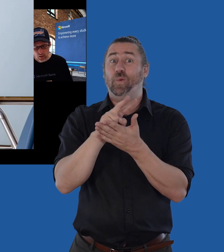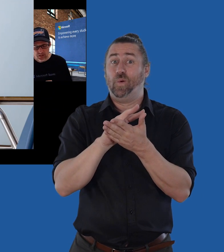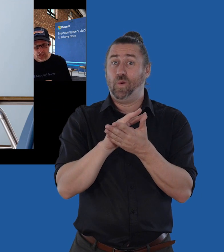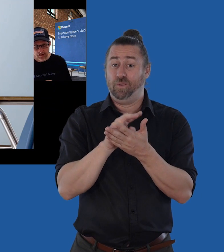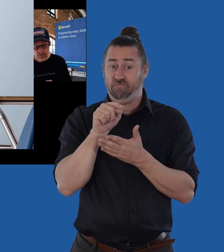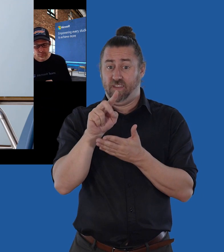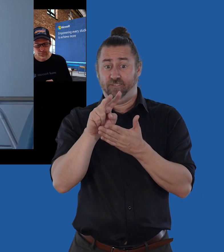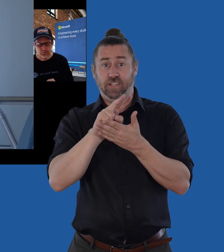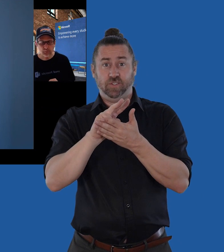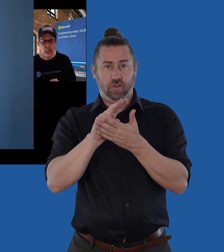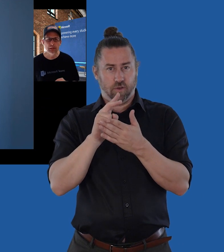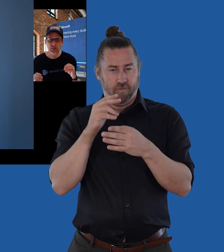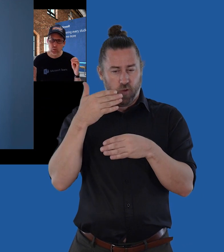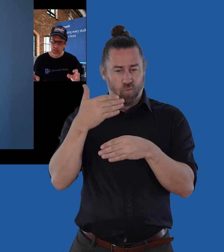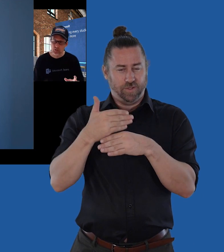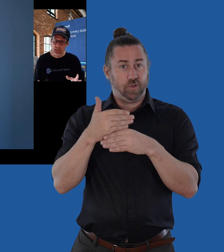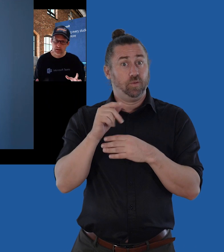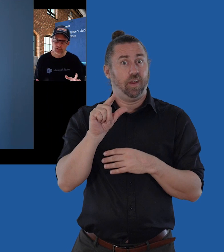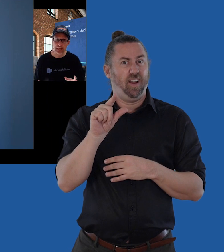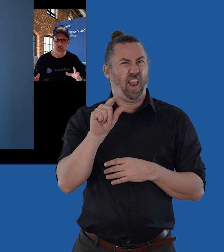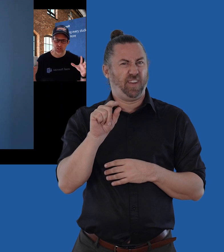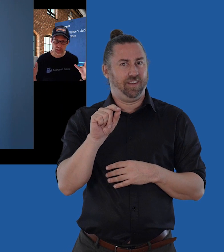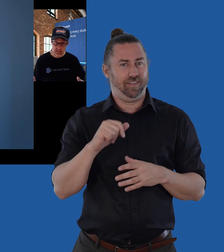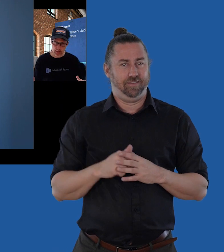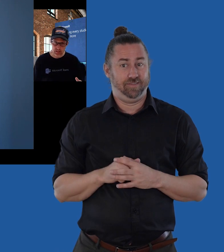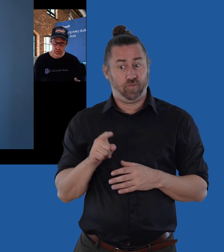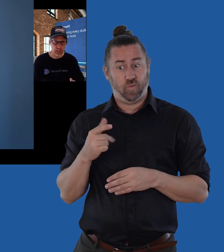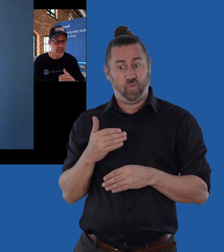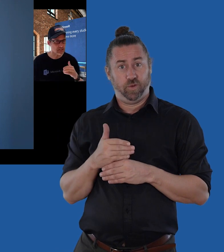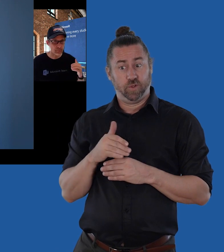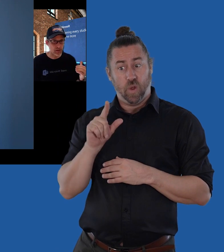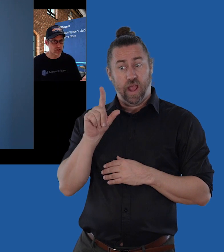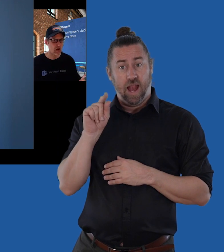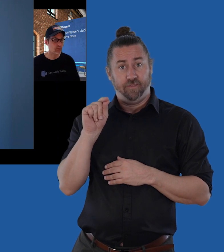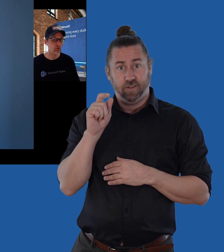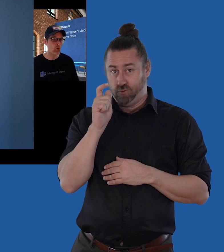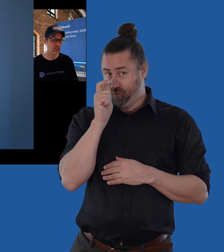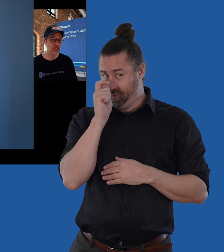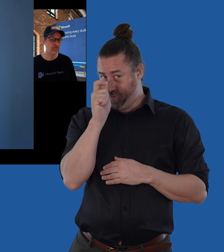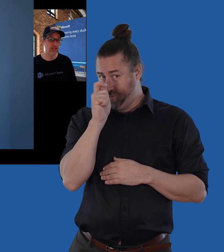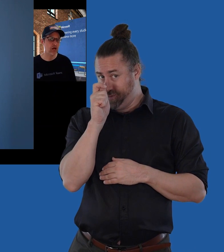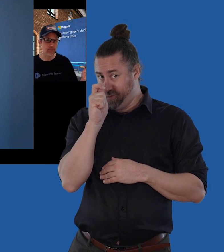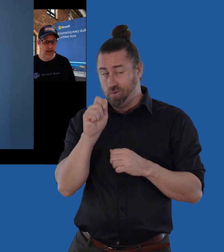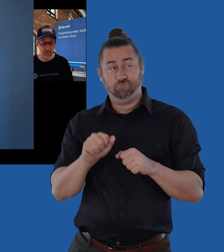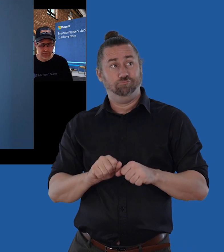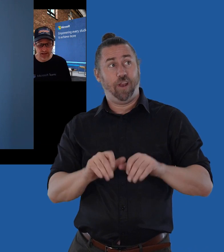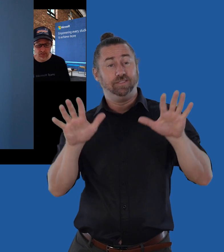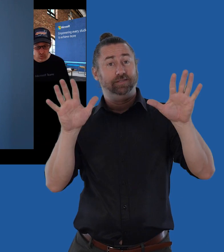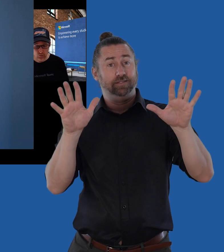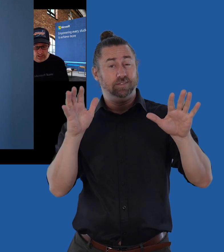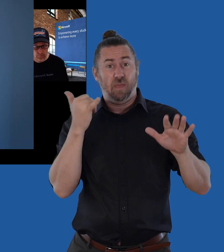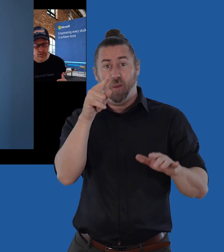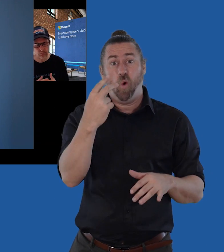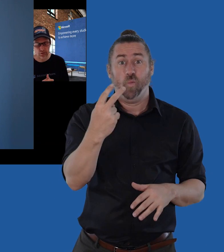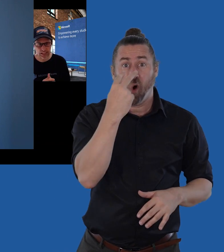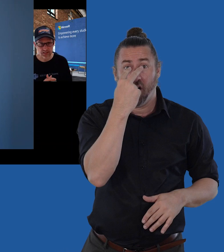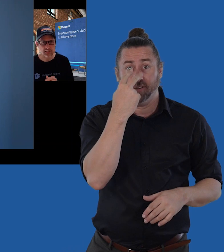Windows 11 because Windows 11 is just about to be released, and by the time you watch this video, it may in fact have already been released.